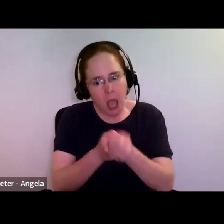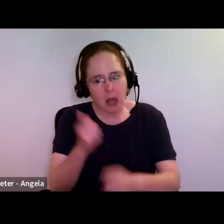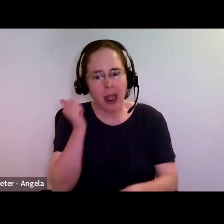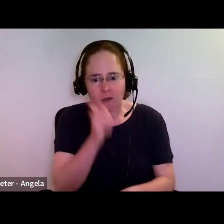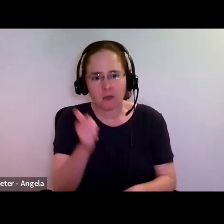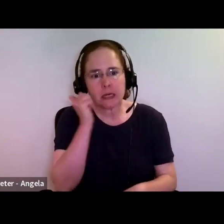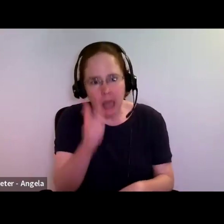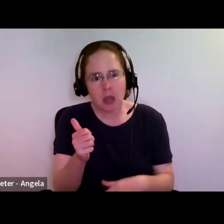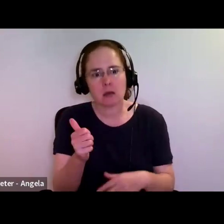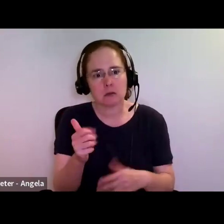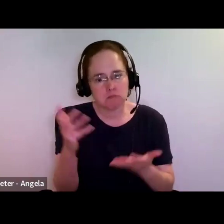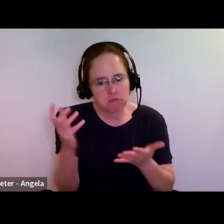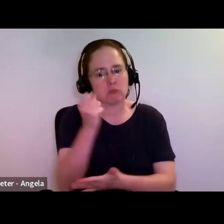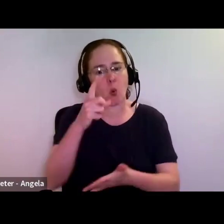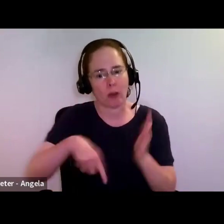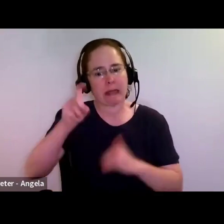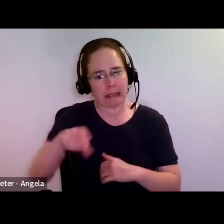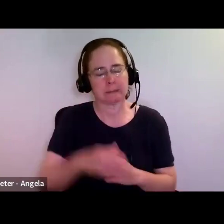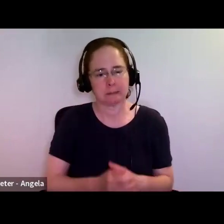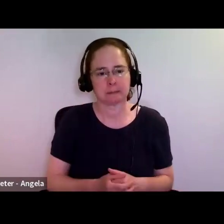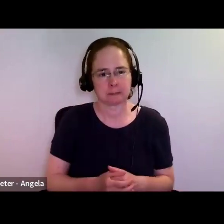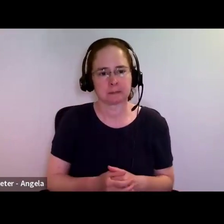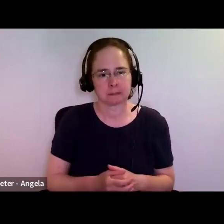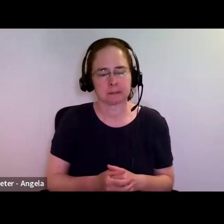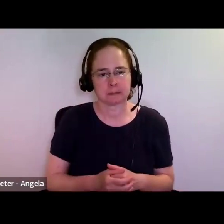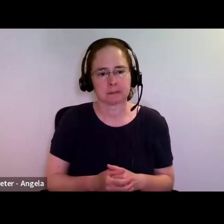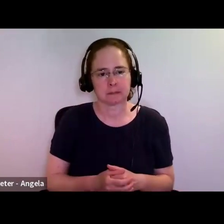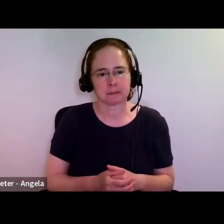Get what they are entitled to. So this grassroots project